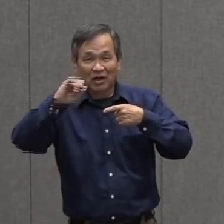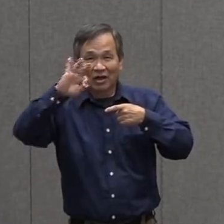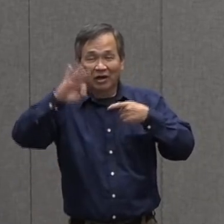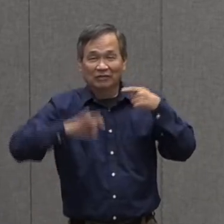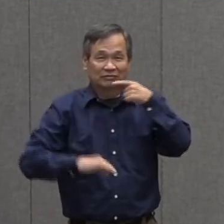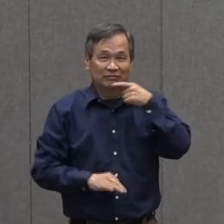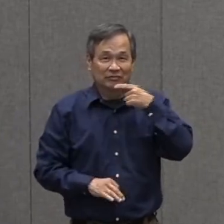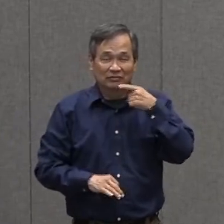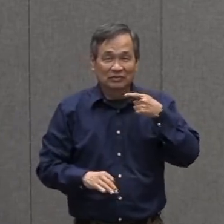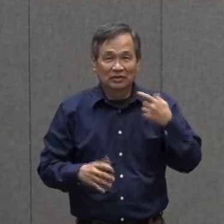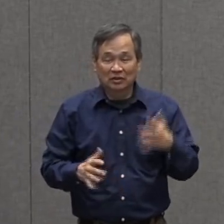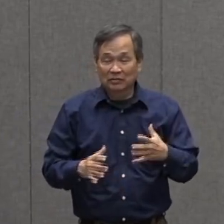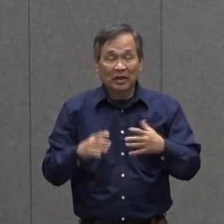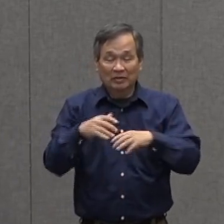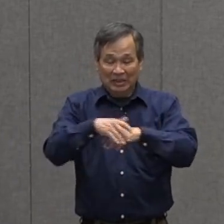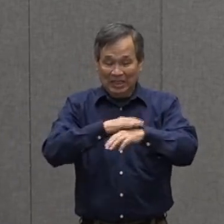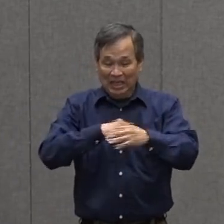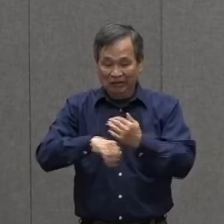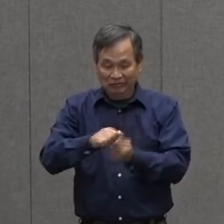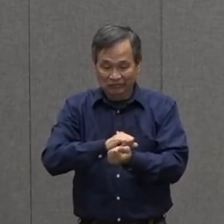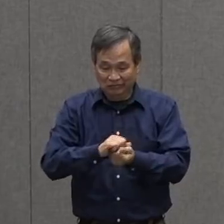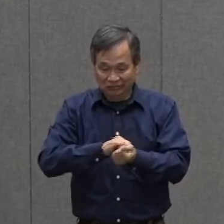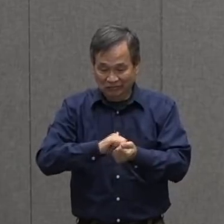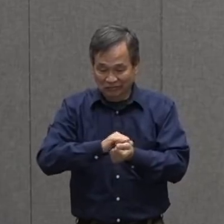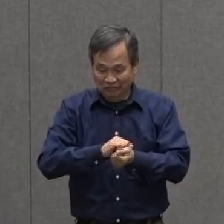on your hands and rubbing them together so we don't waste water.